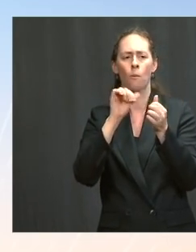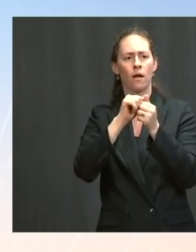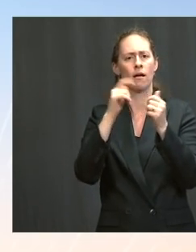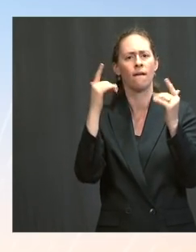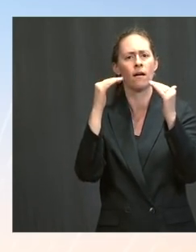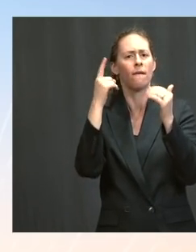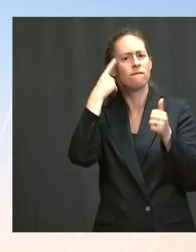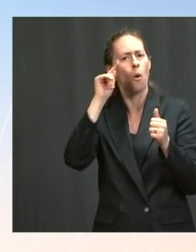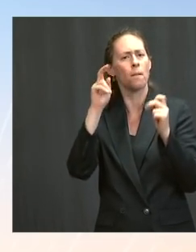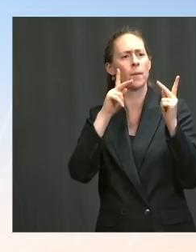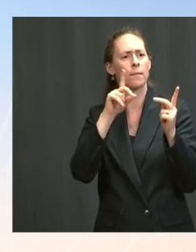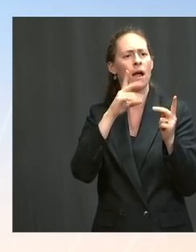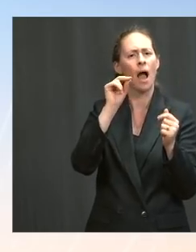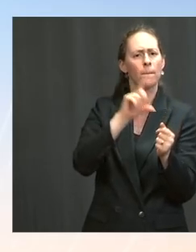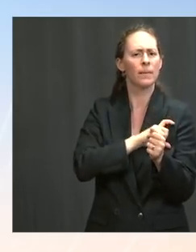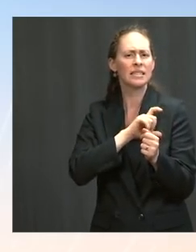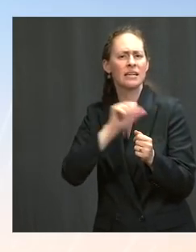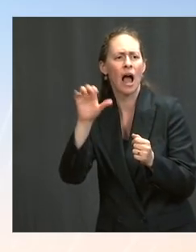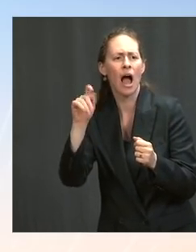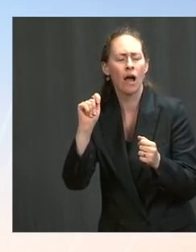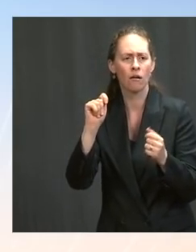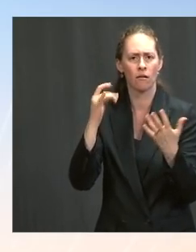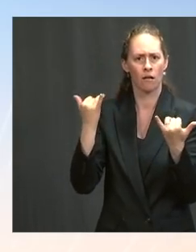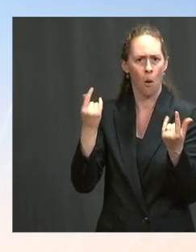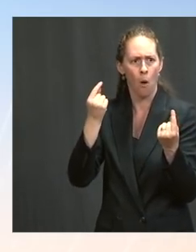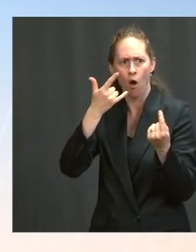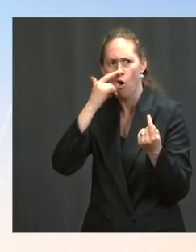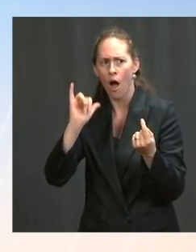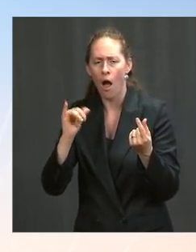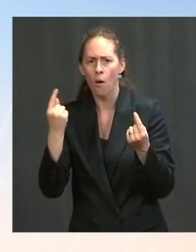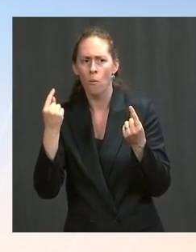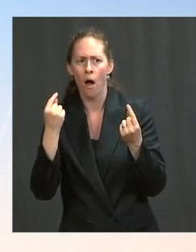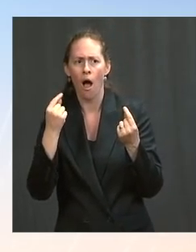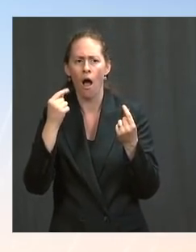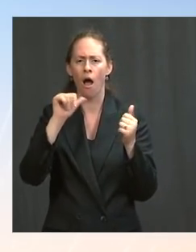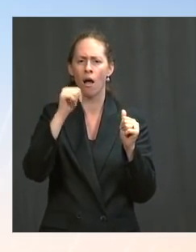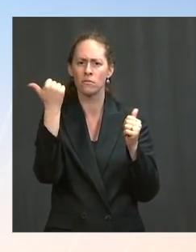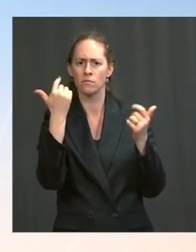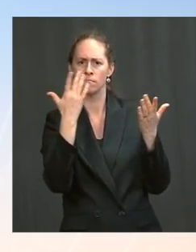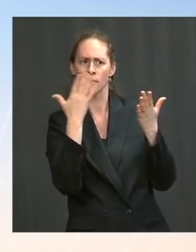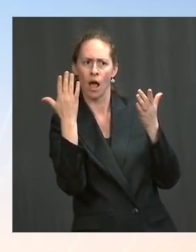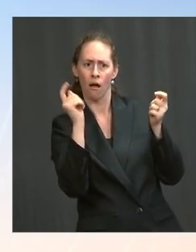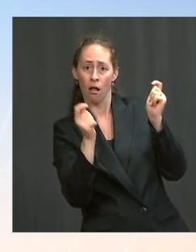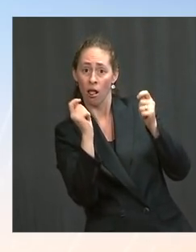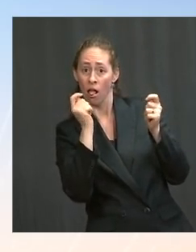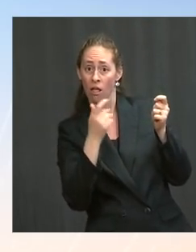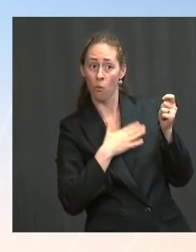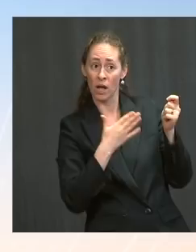and what pieces are out that the White House wants back in? Because we understand qualified immunity